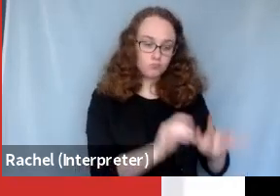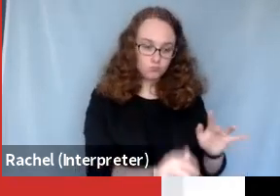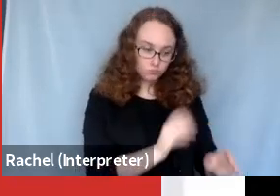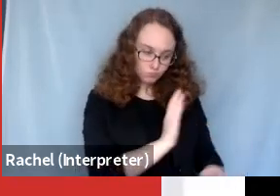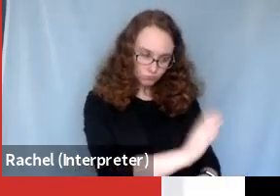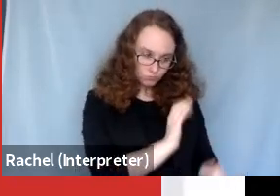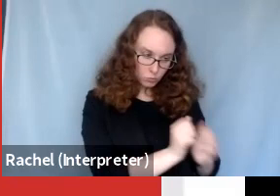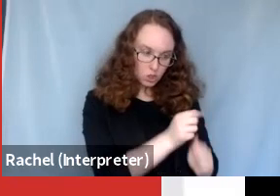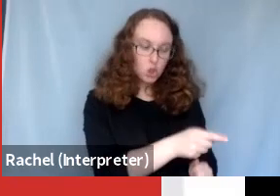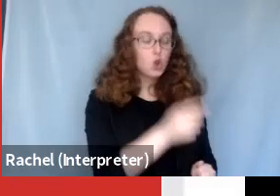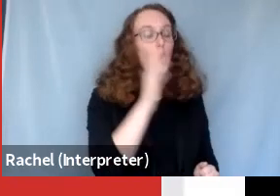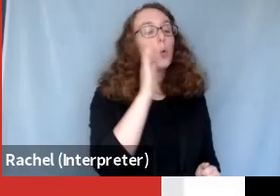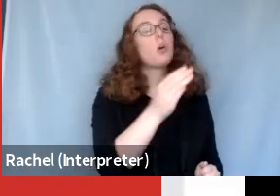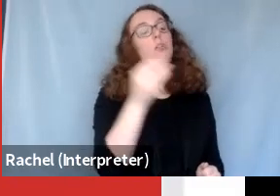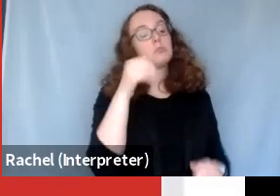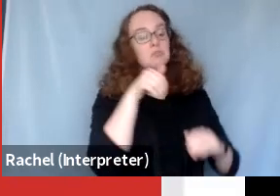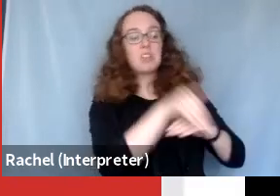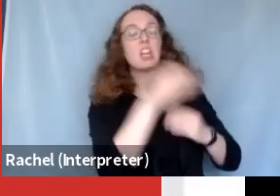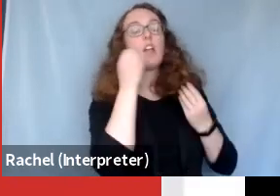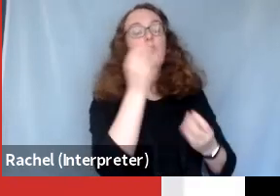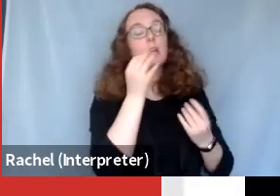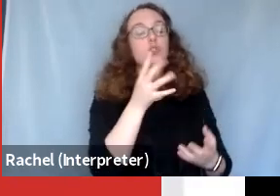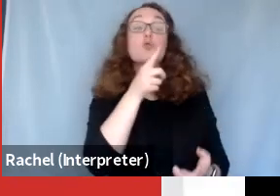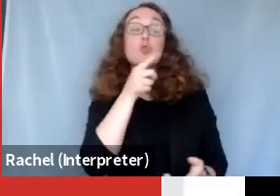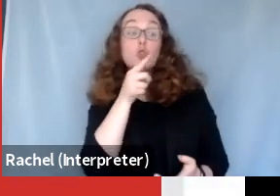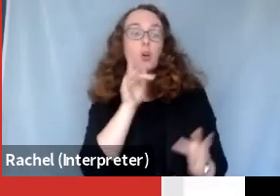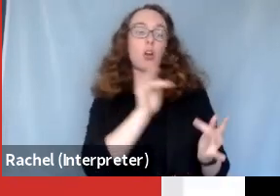and reach out to them.